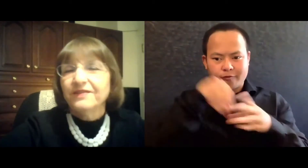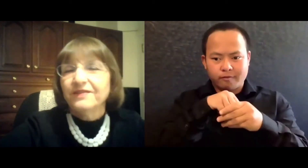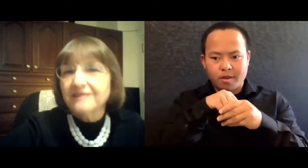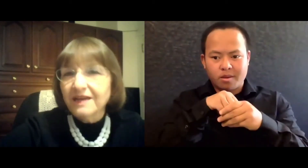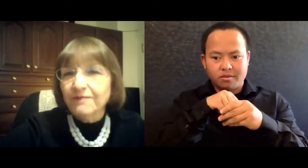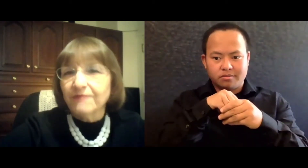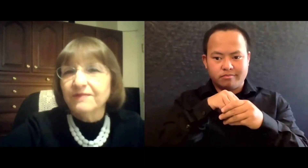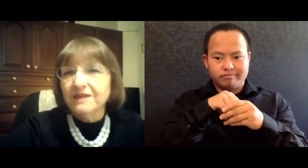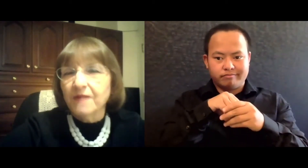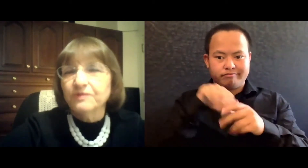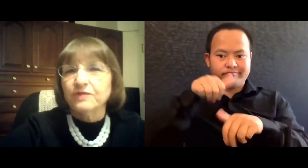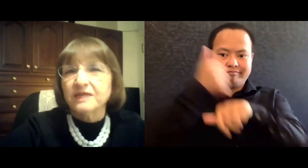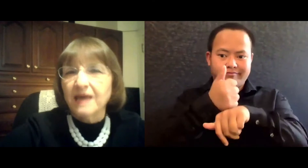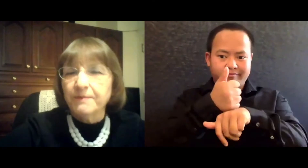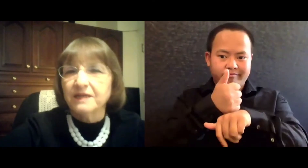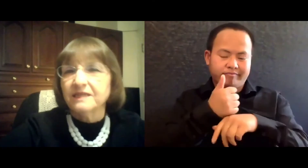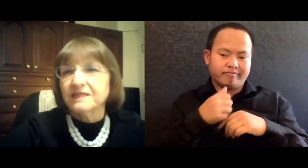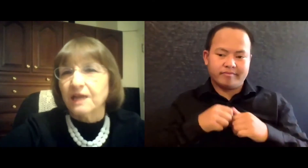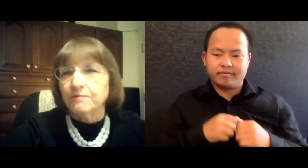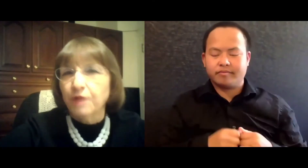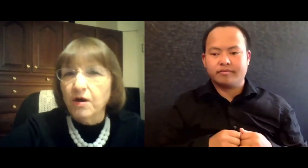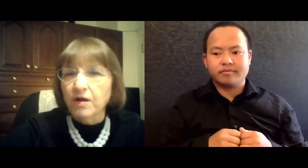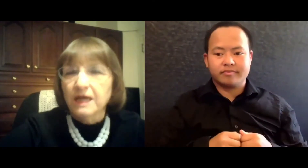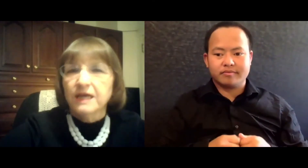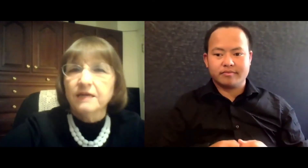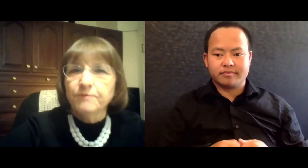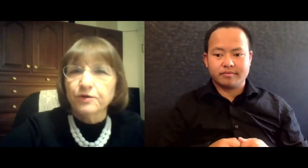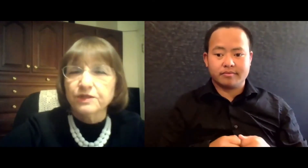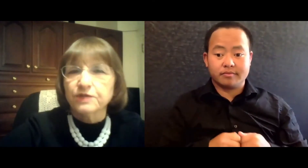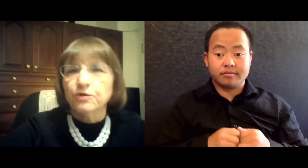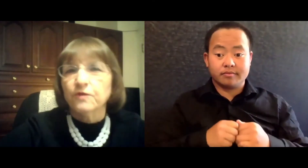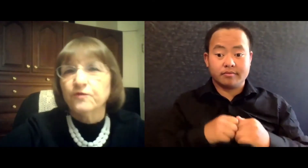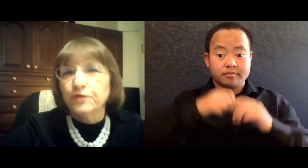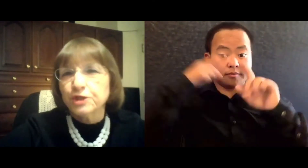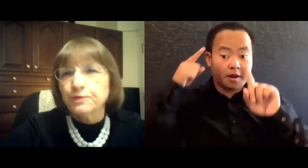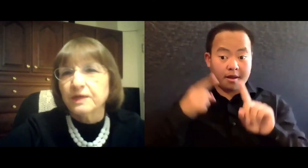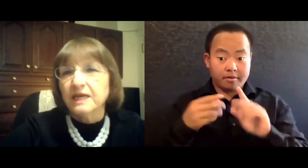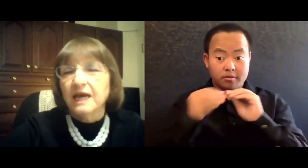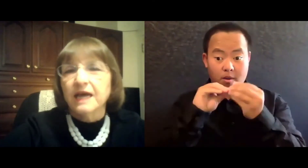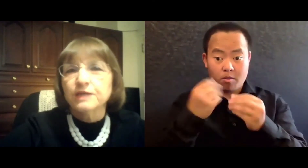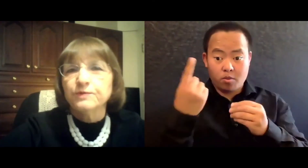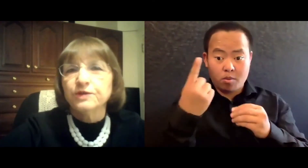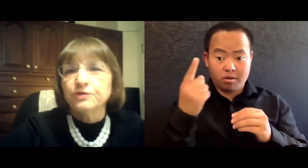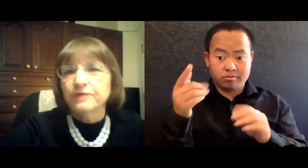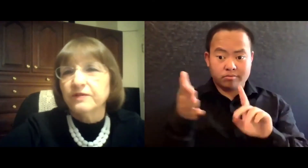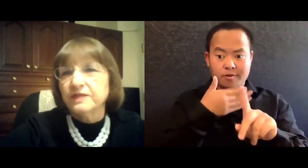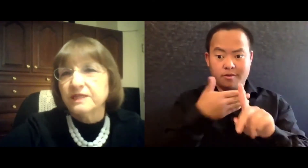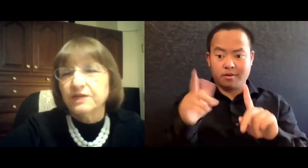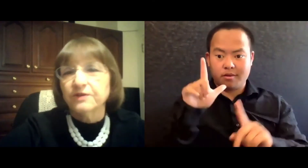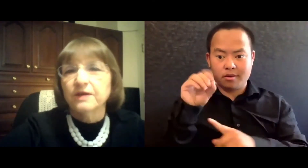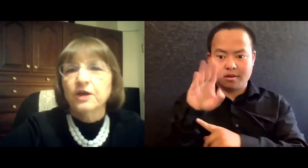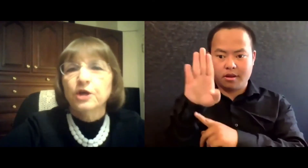This day where we come to the Capitol in St. Paul in-person, or virtually as we are doing this year,